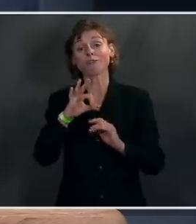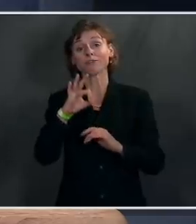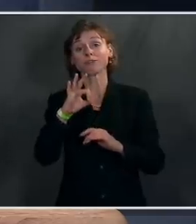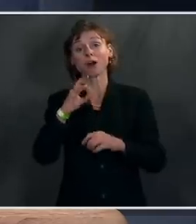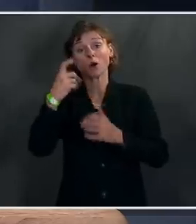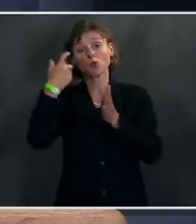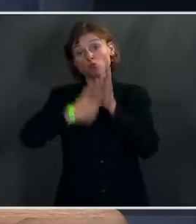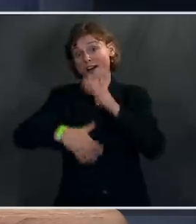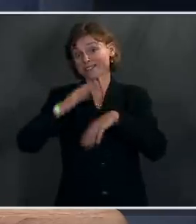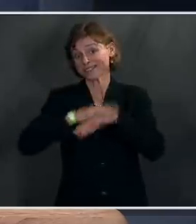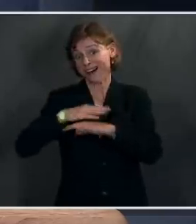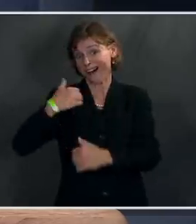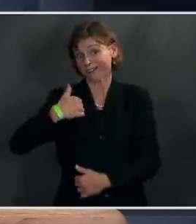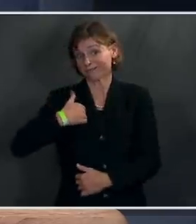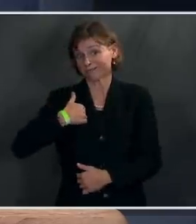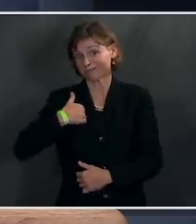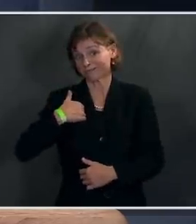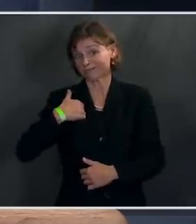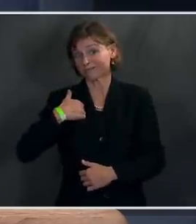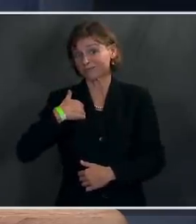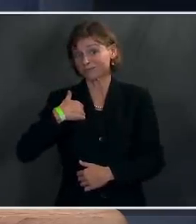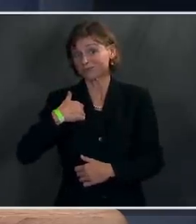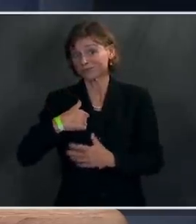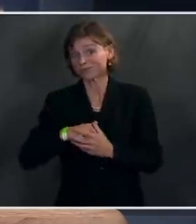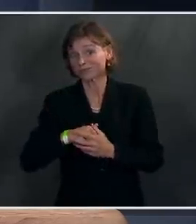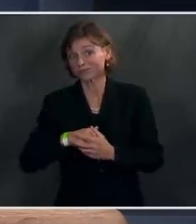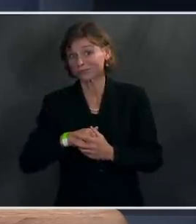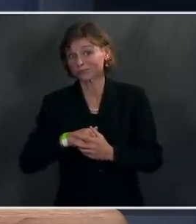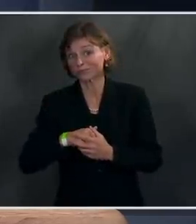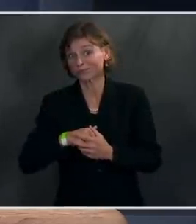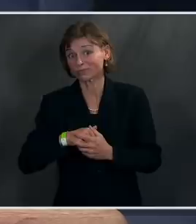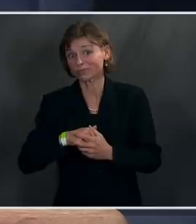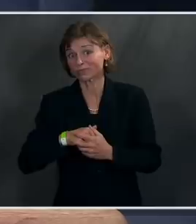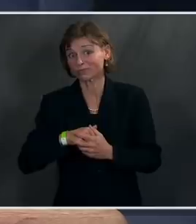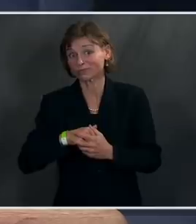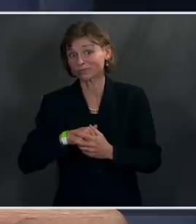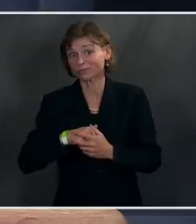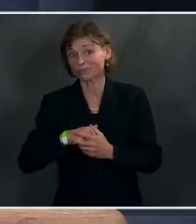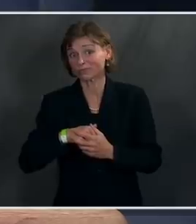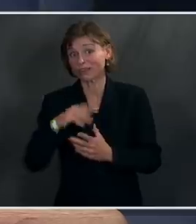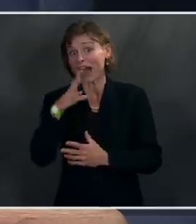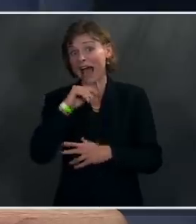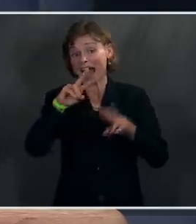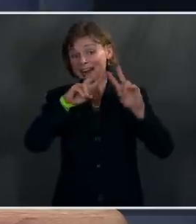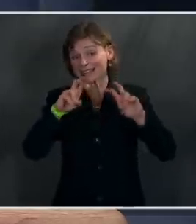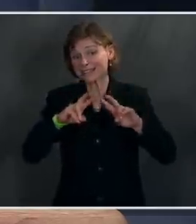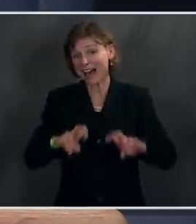It also includes reports of an assessment of engagement in the 2020 election.